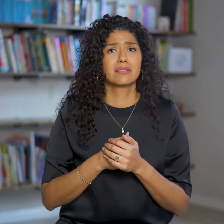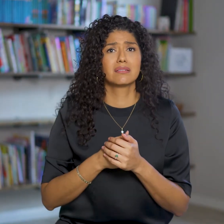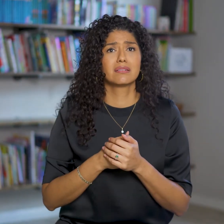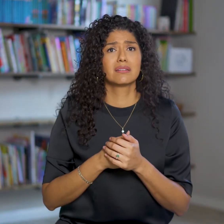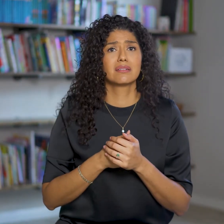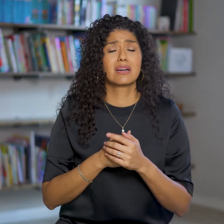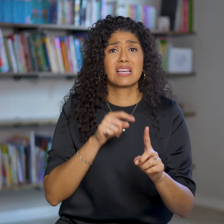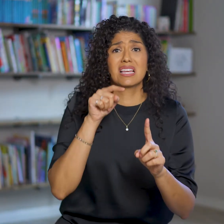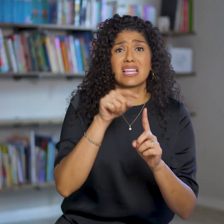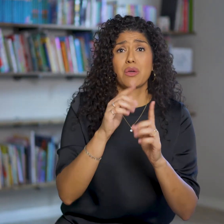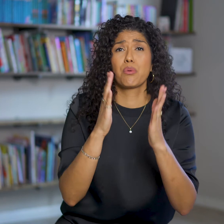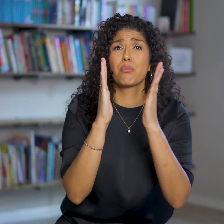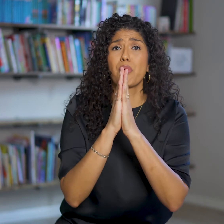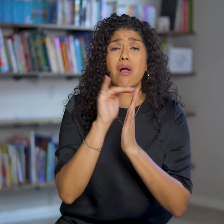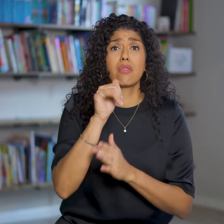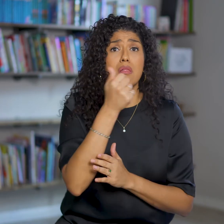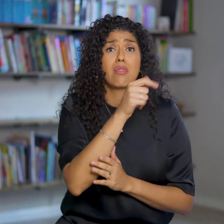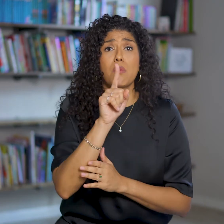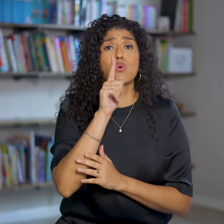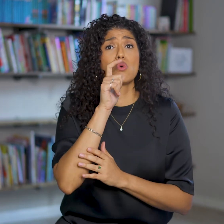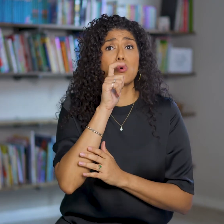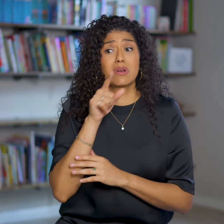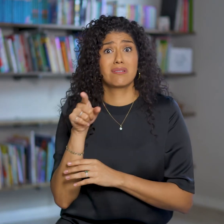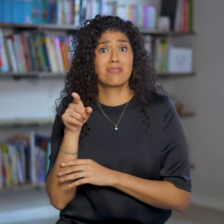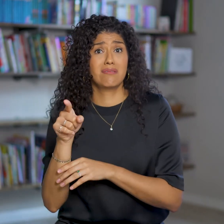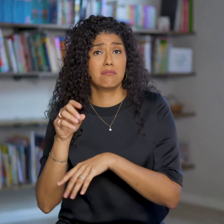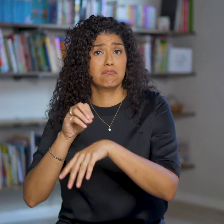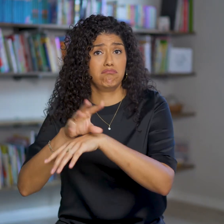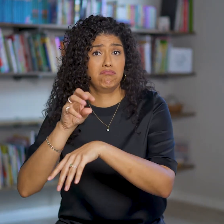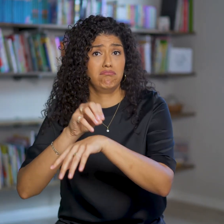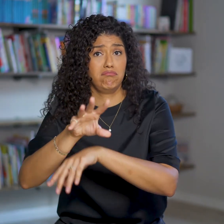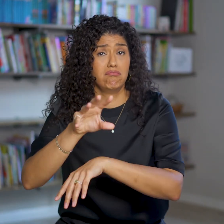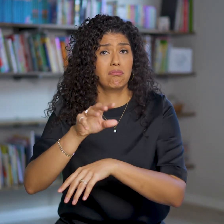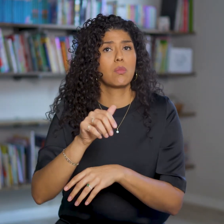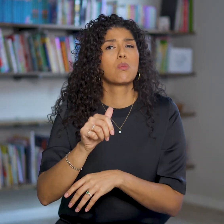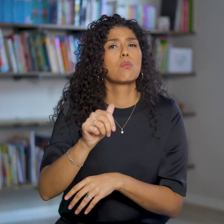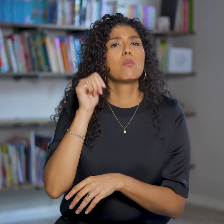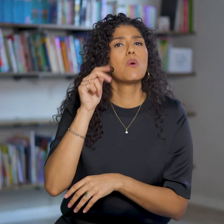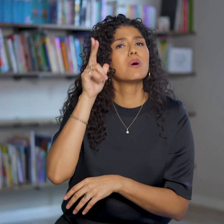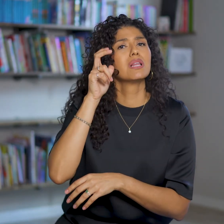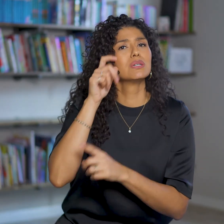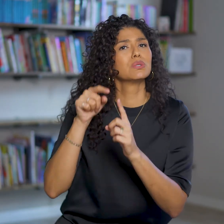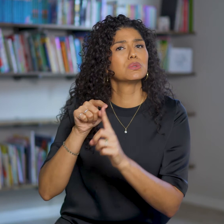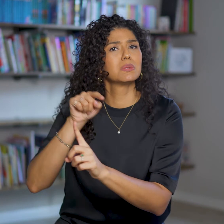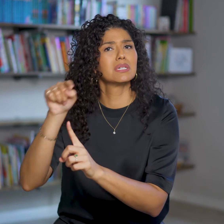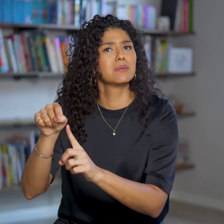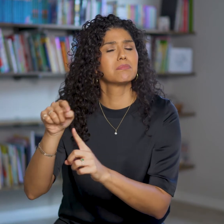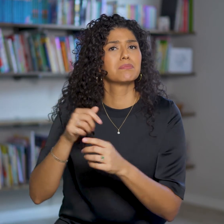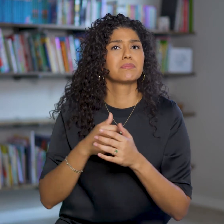David prays that anyone Ahithophel counsels won’t listen.